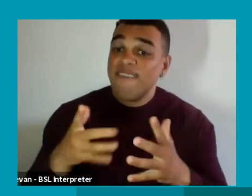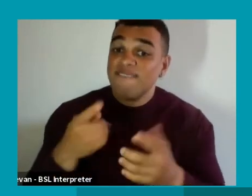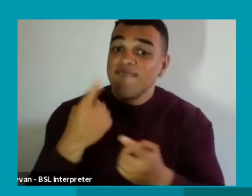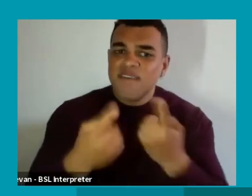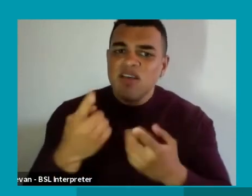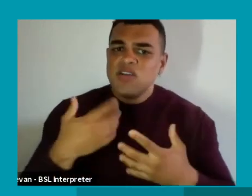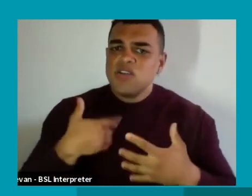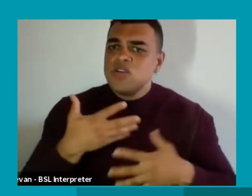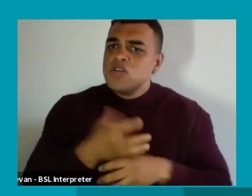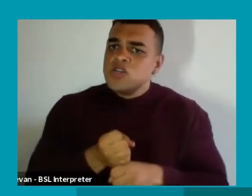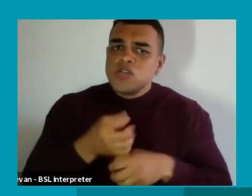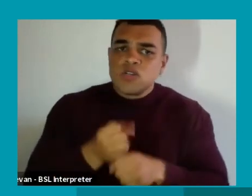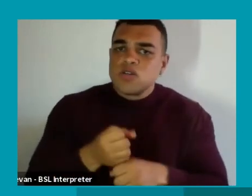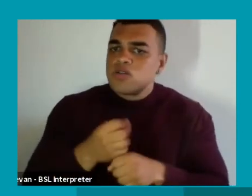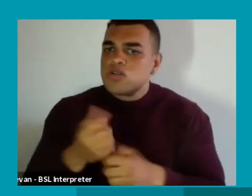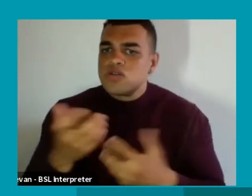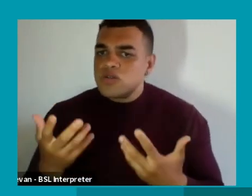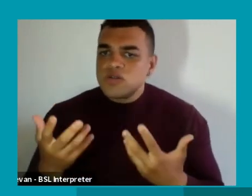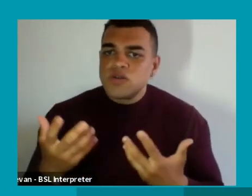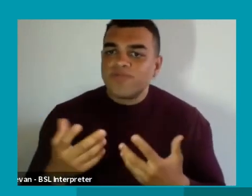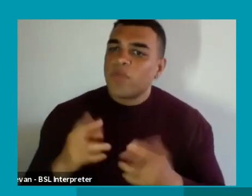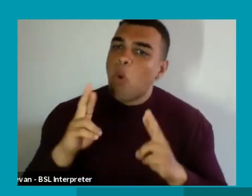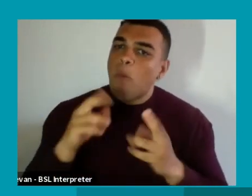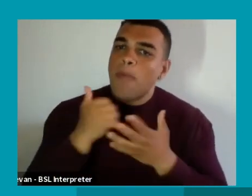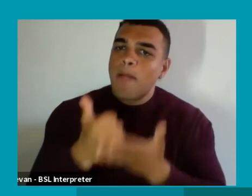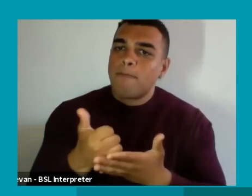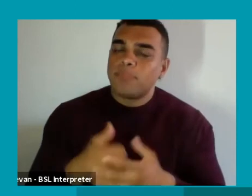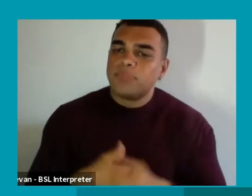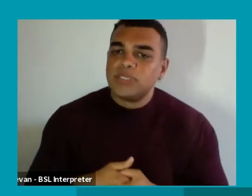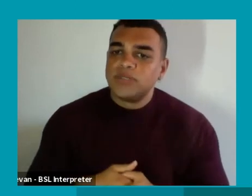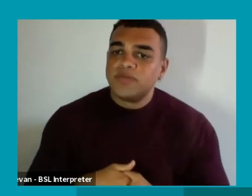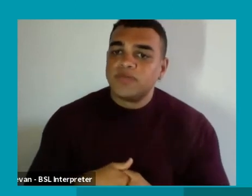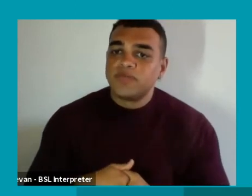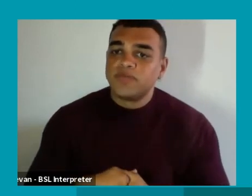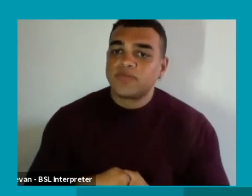at the moment. I hope that helps. But we know it's not easy.